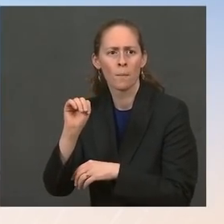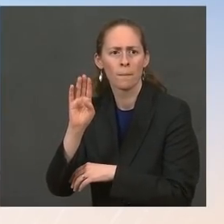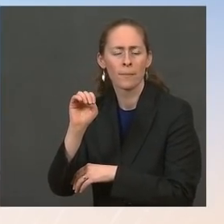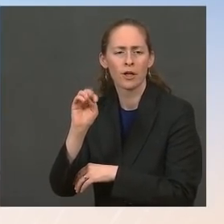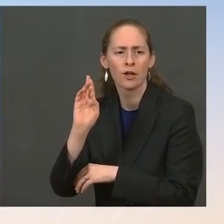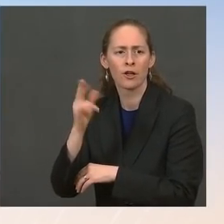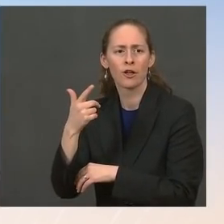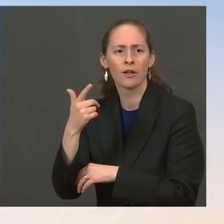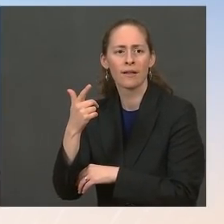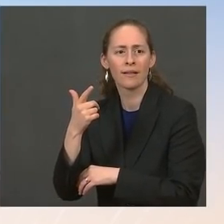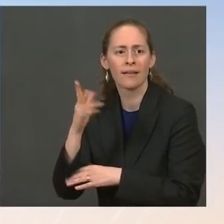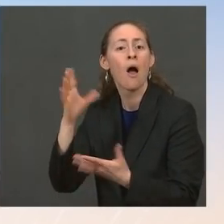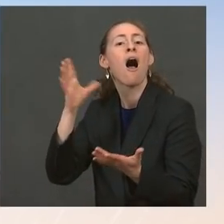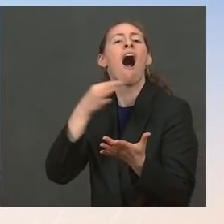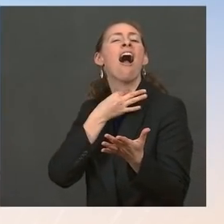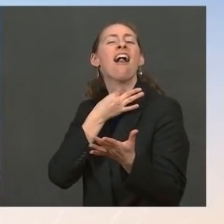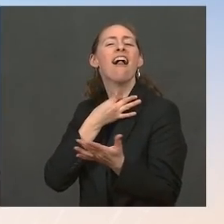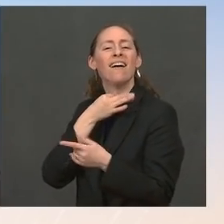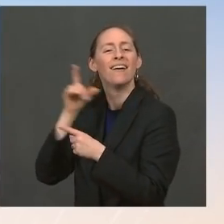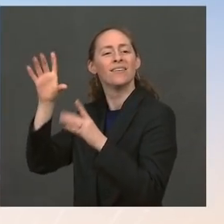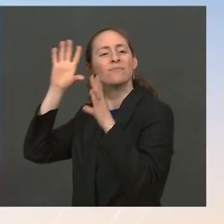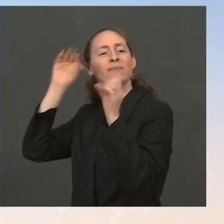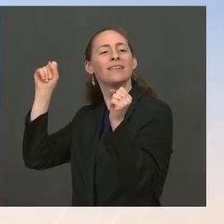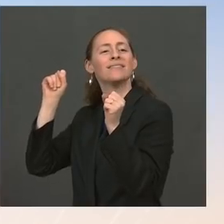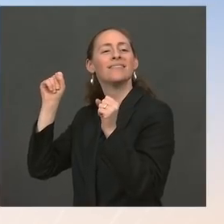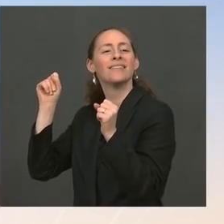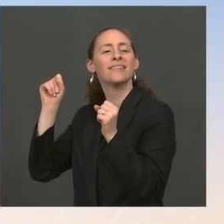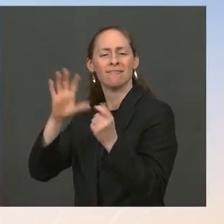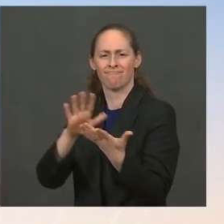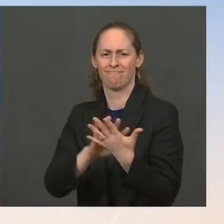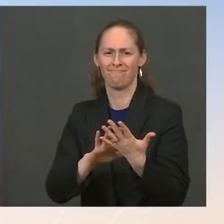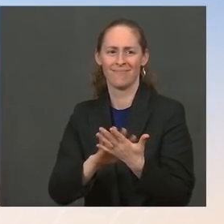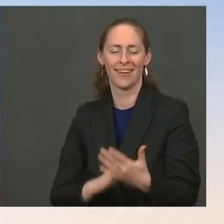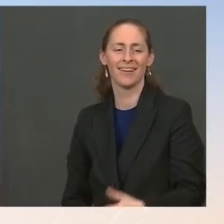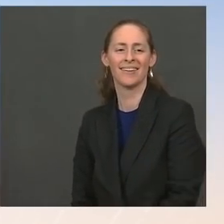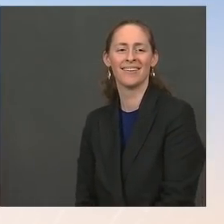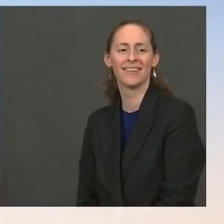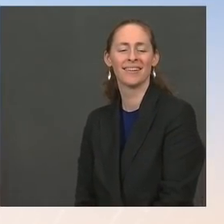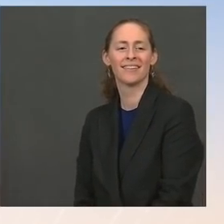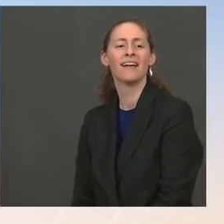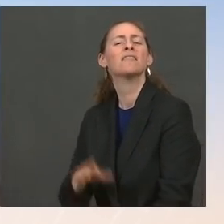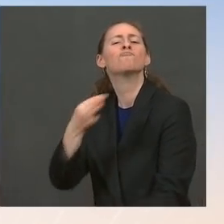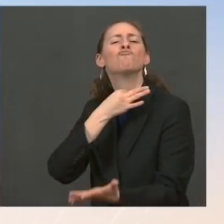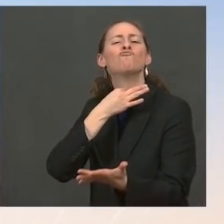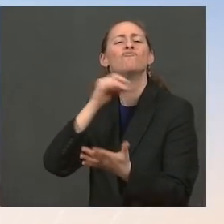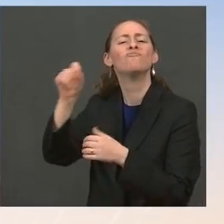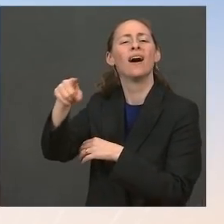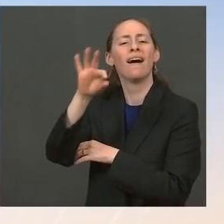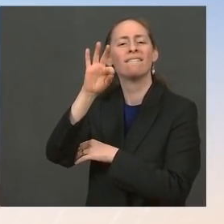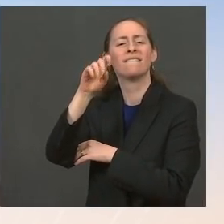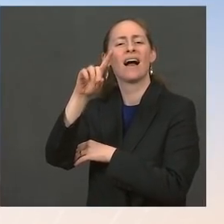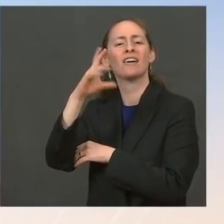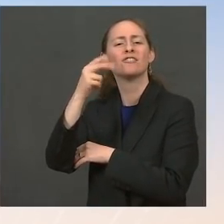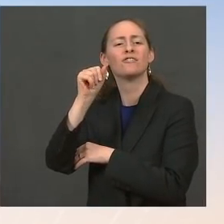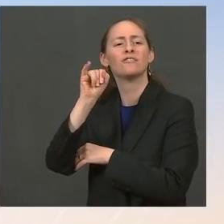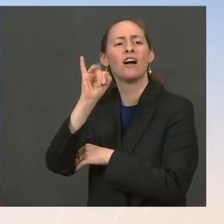The Press: Yeah. On what -- is it accurate to say that it'll happen on Monday or Tuesday, since that's the time that the President is going to be in?